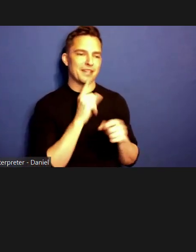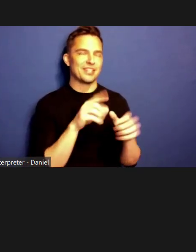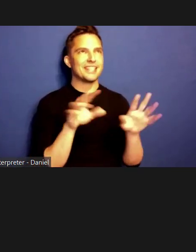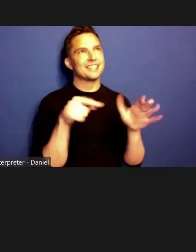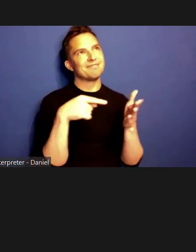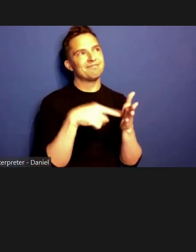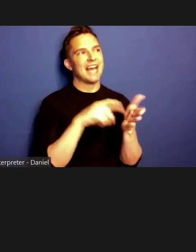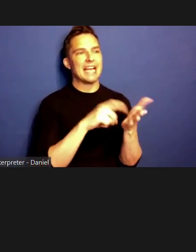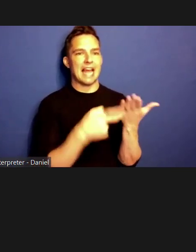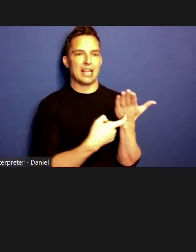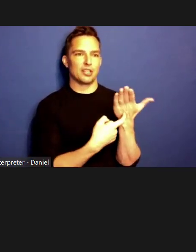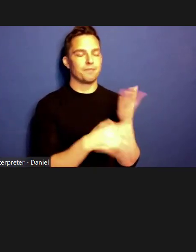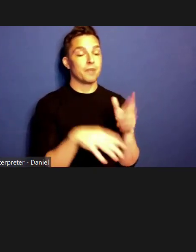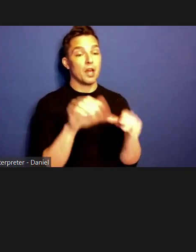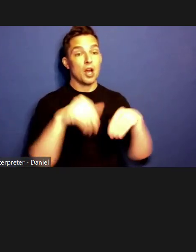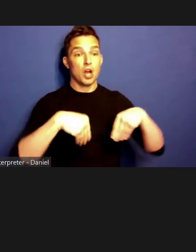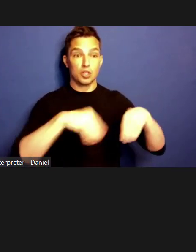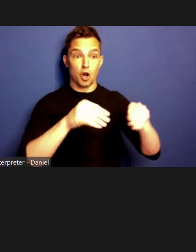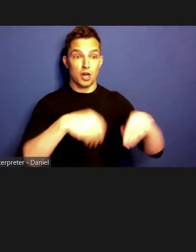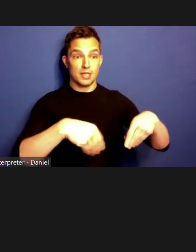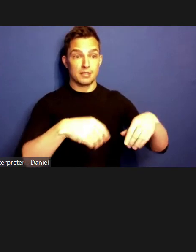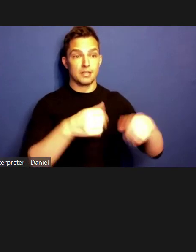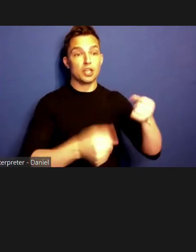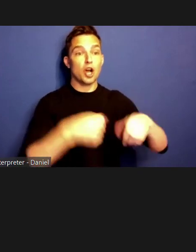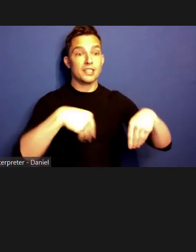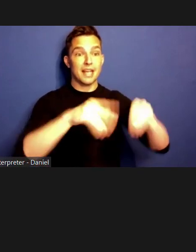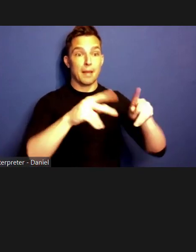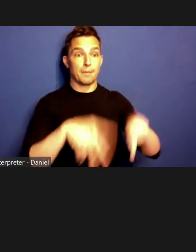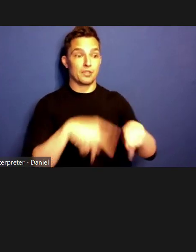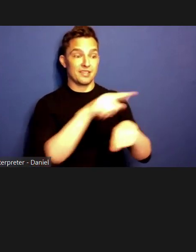A car salesperson at a dealership may train you about the various